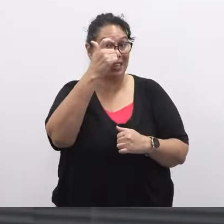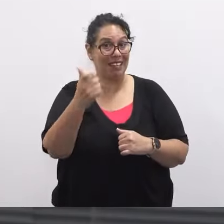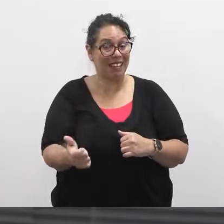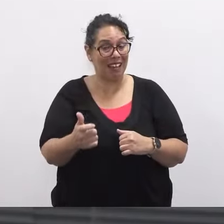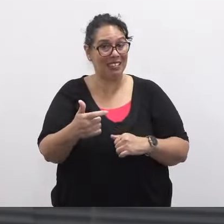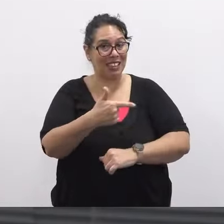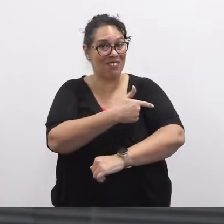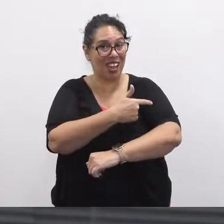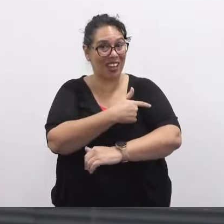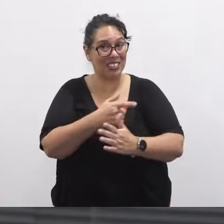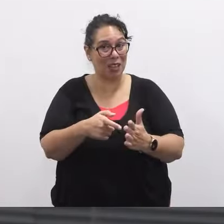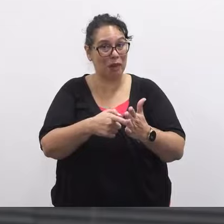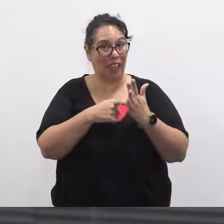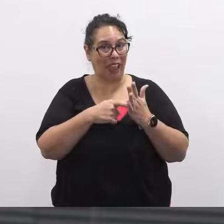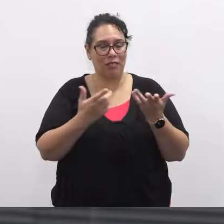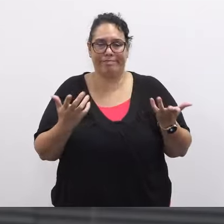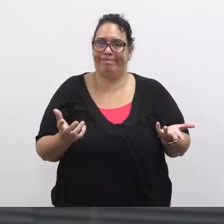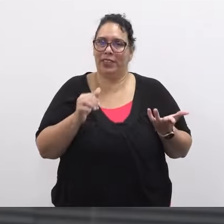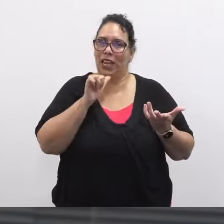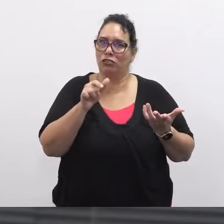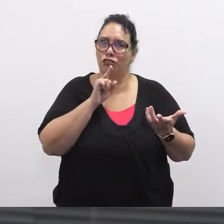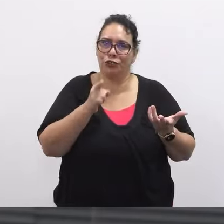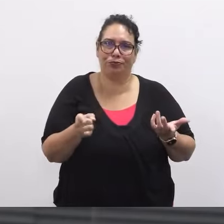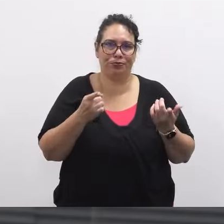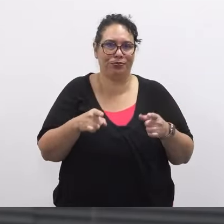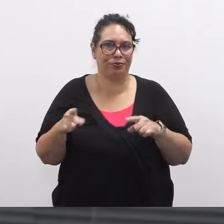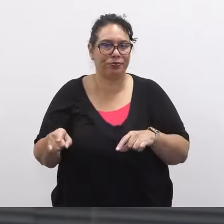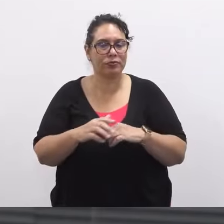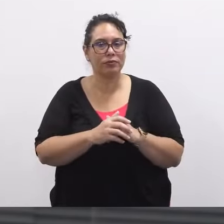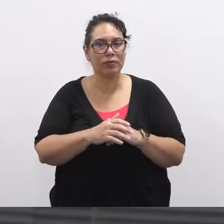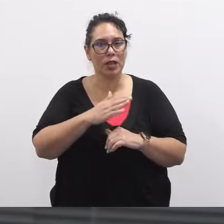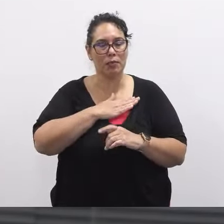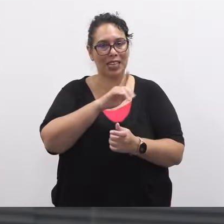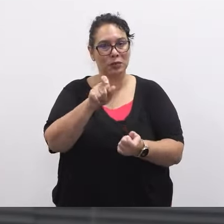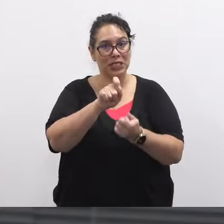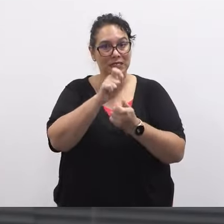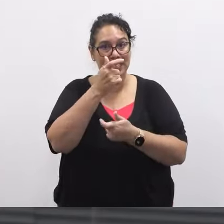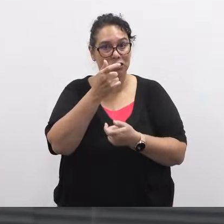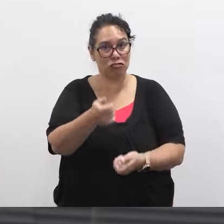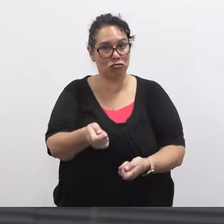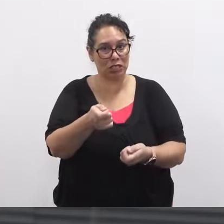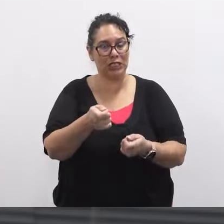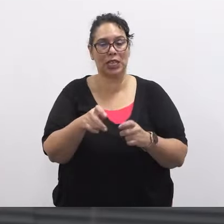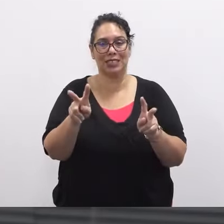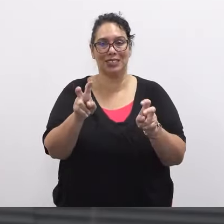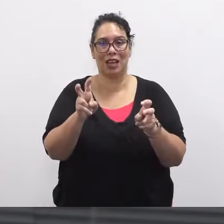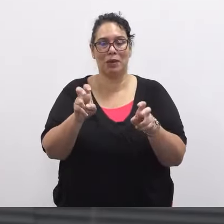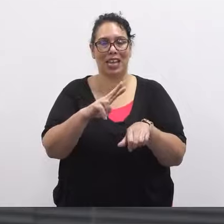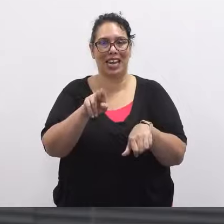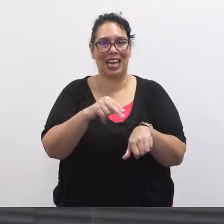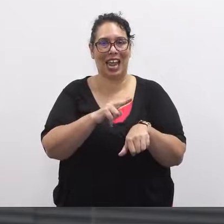we're not sure how that's gonna play out. My specific interest is on the topic of natural immunity.